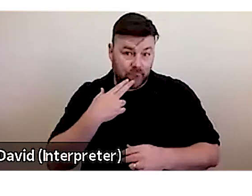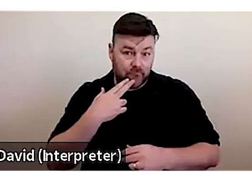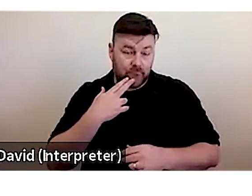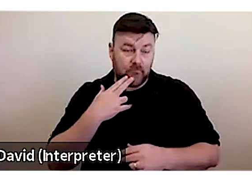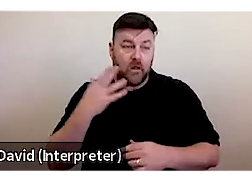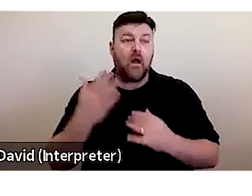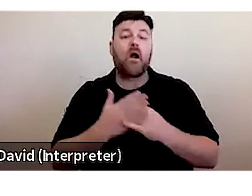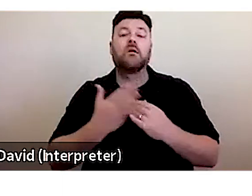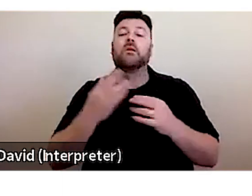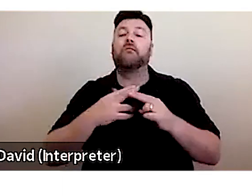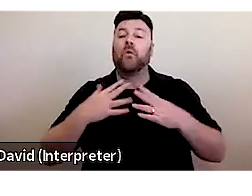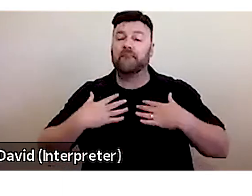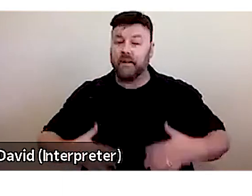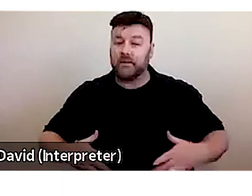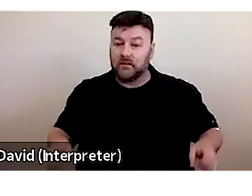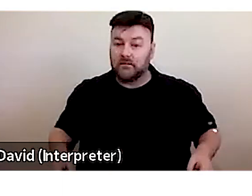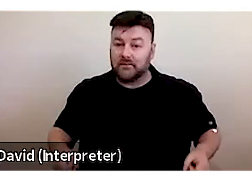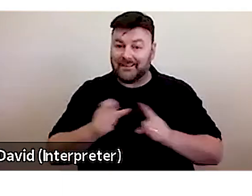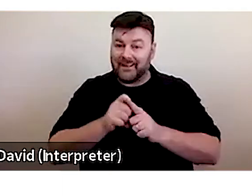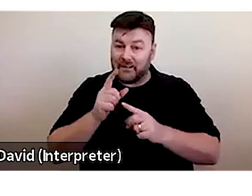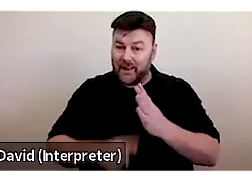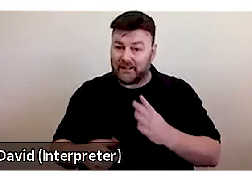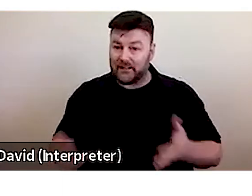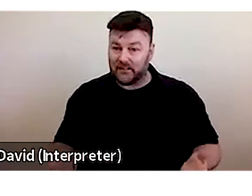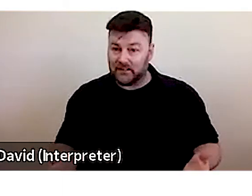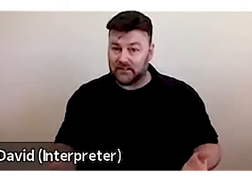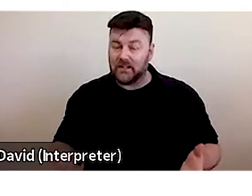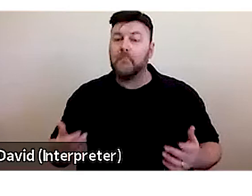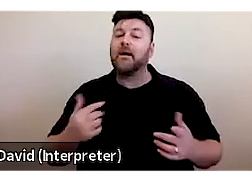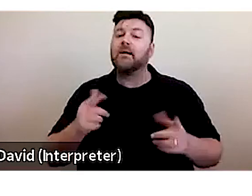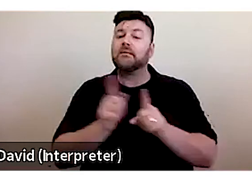people with physical disabilities, but also start to think about if